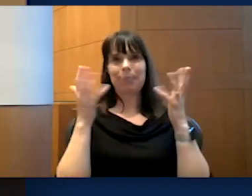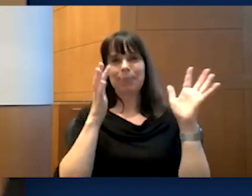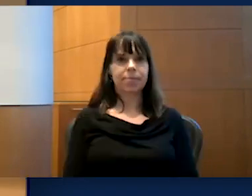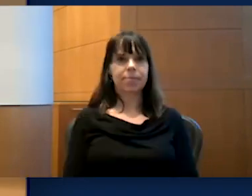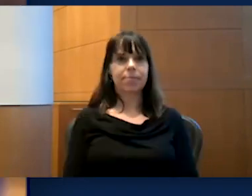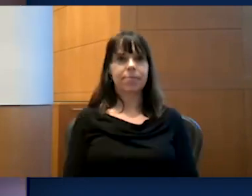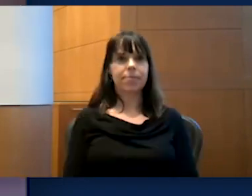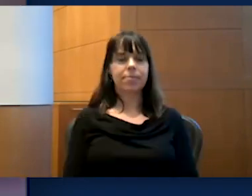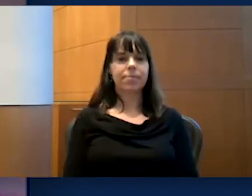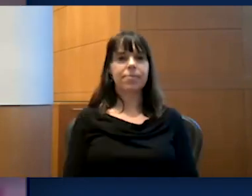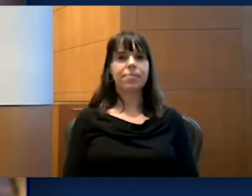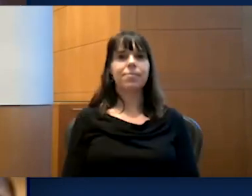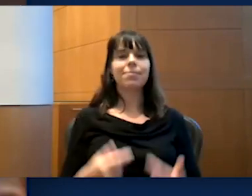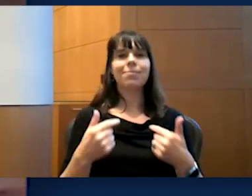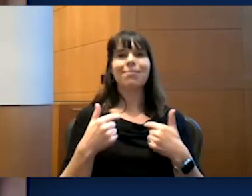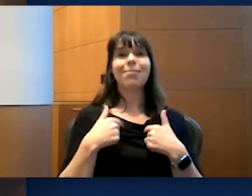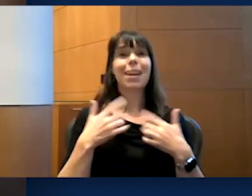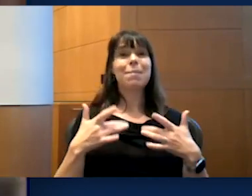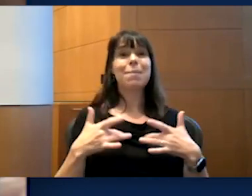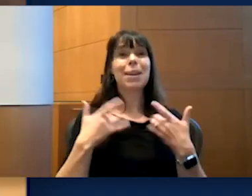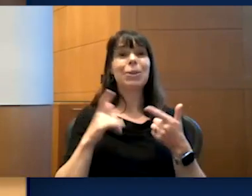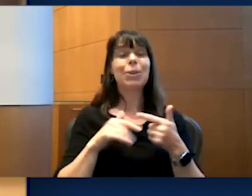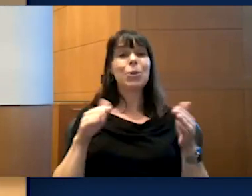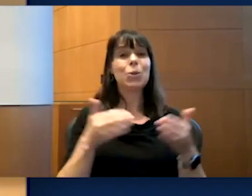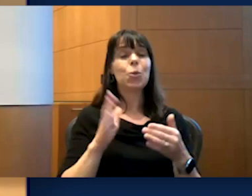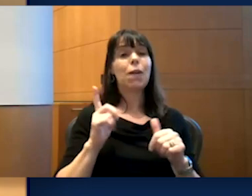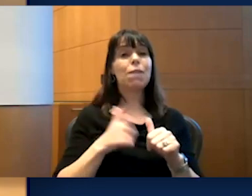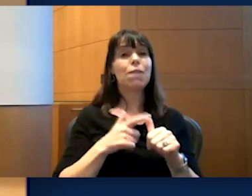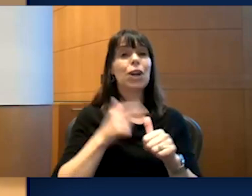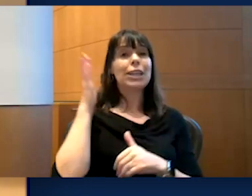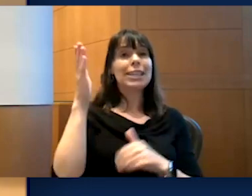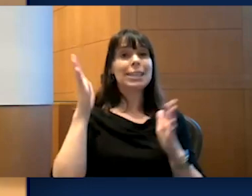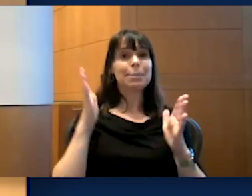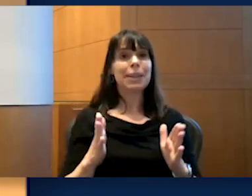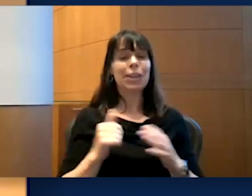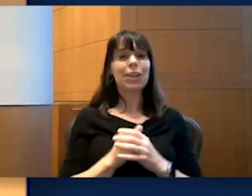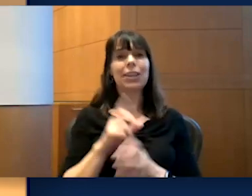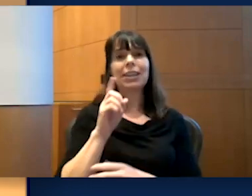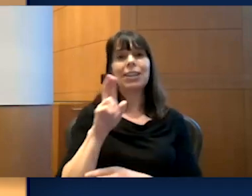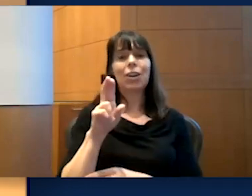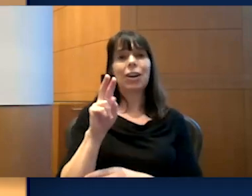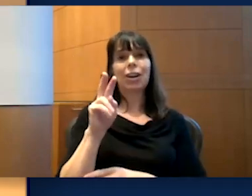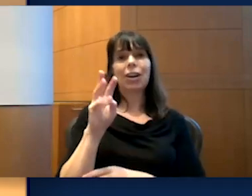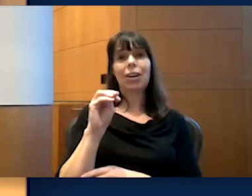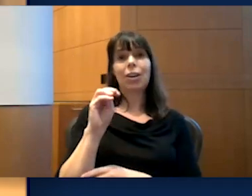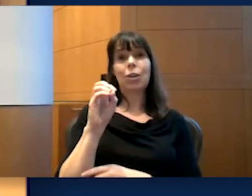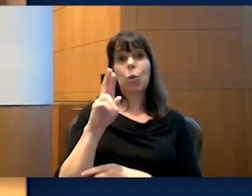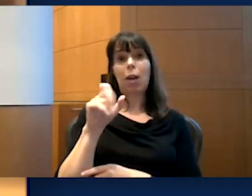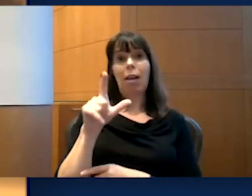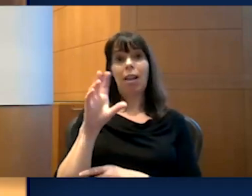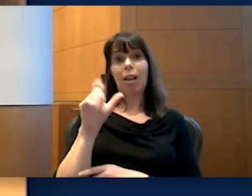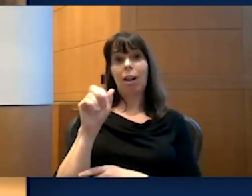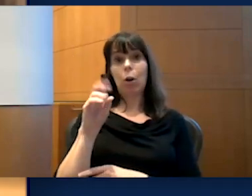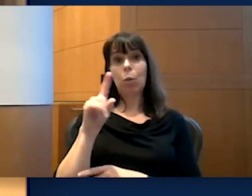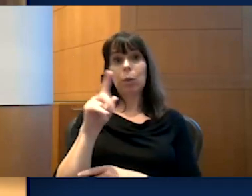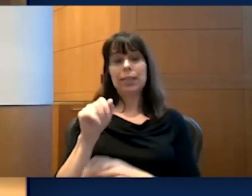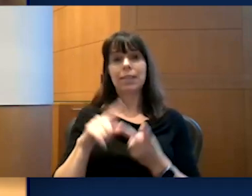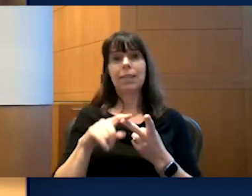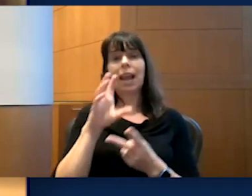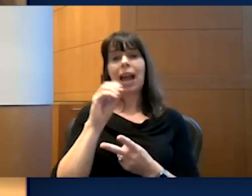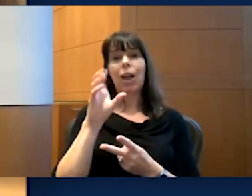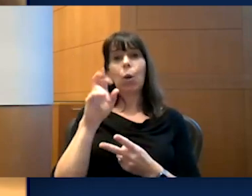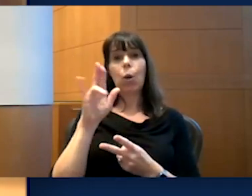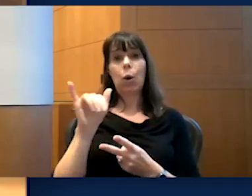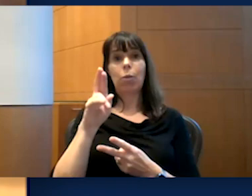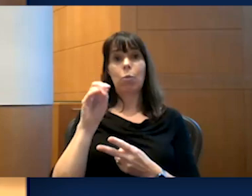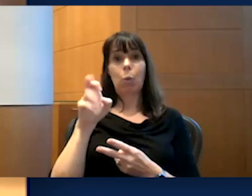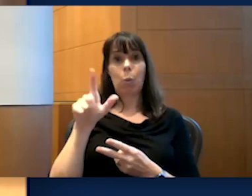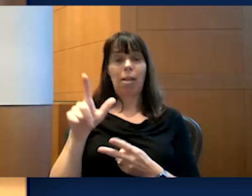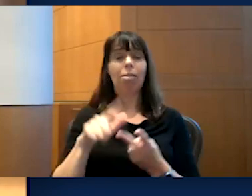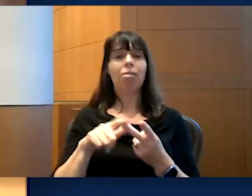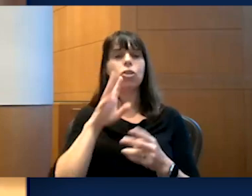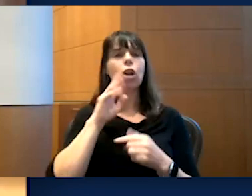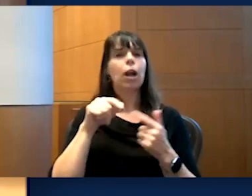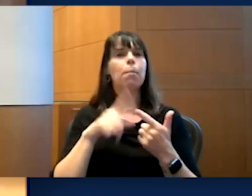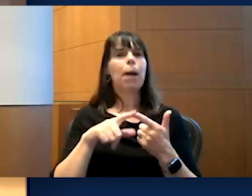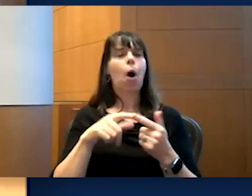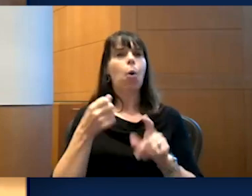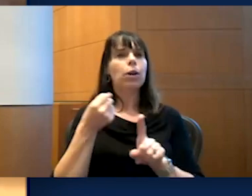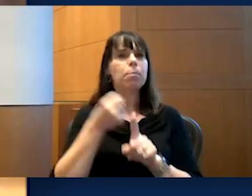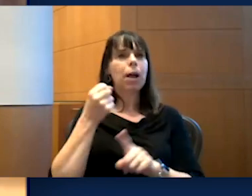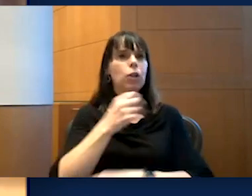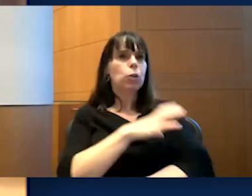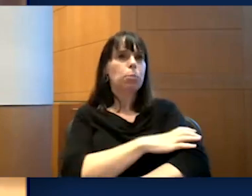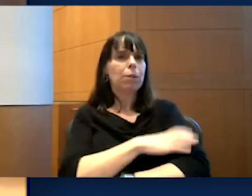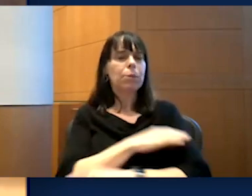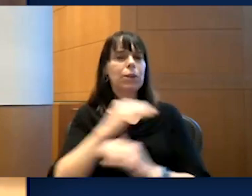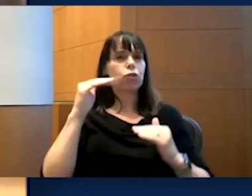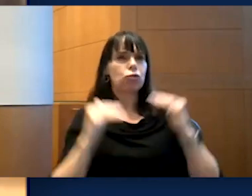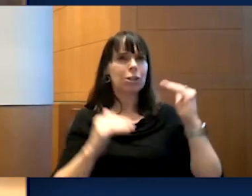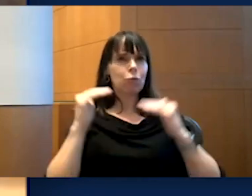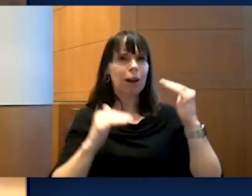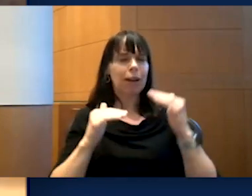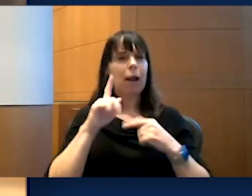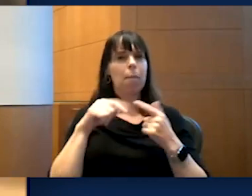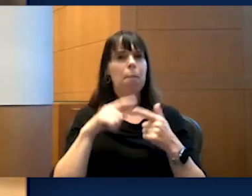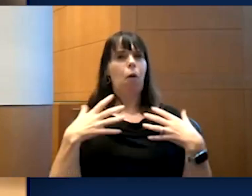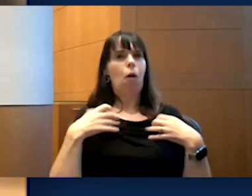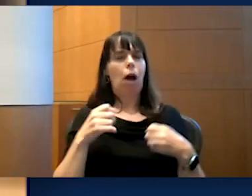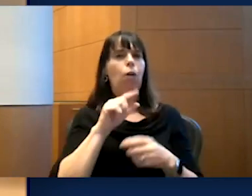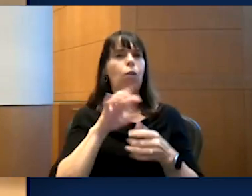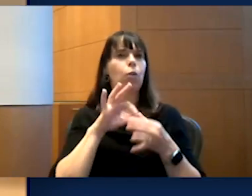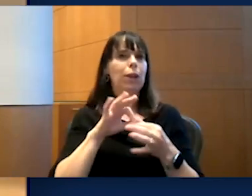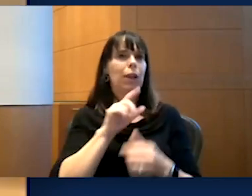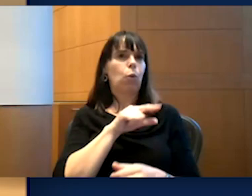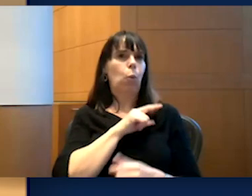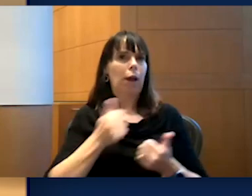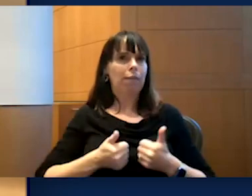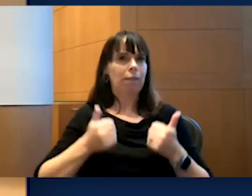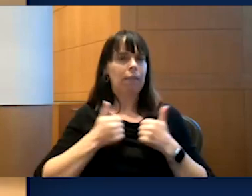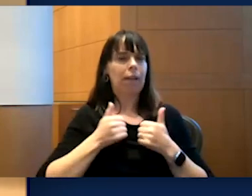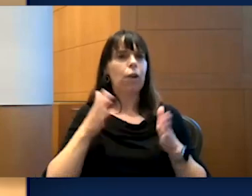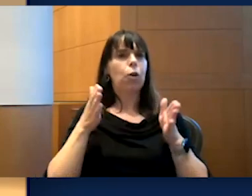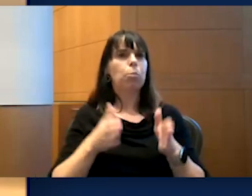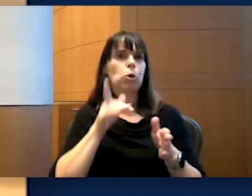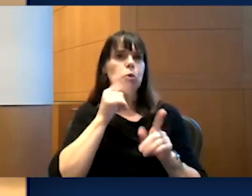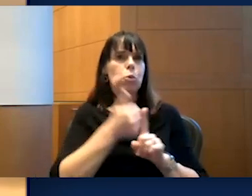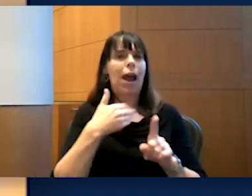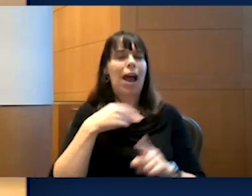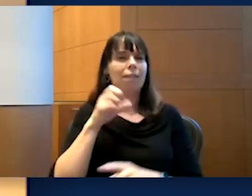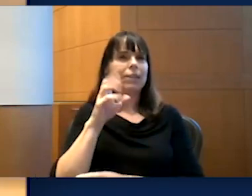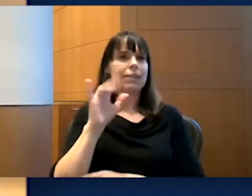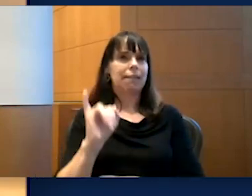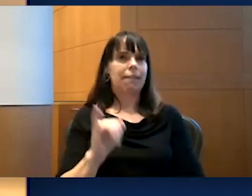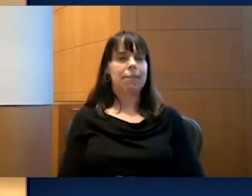And I am delighted to intro duce our first speaker; Dr. Noelle Carlozzi and Dr. Cory speaking on persons with spinal cord injuries.